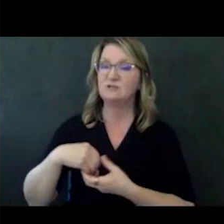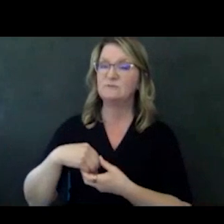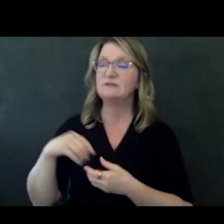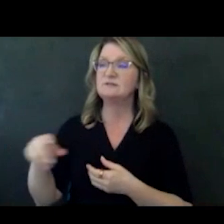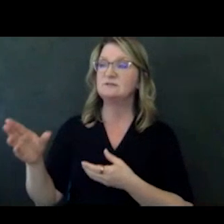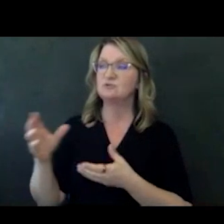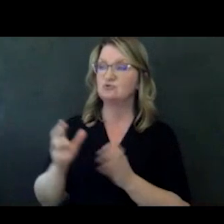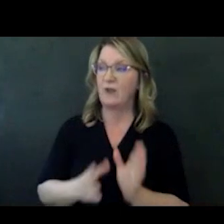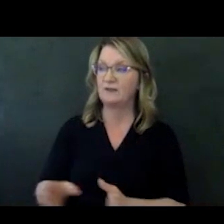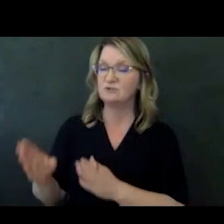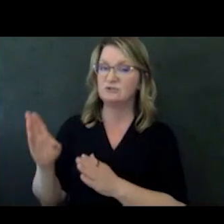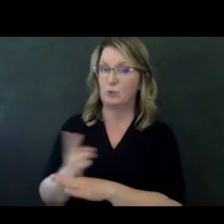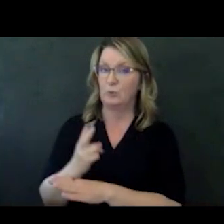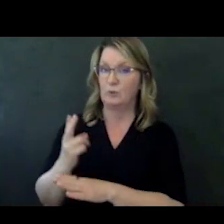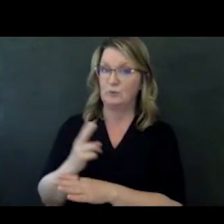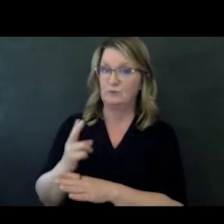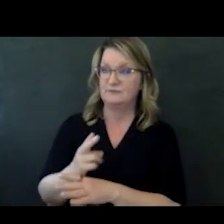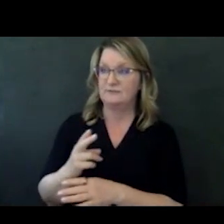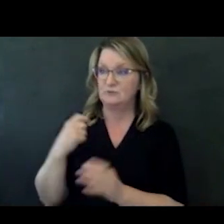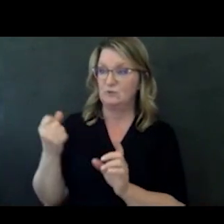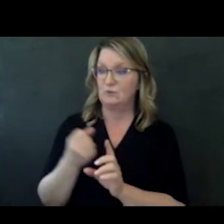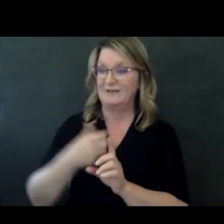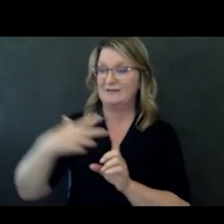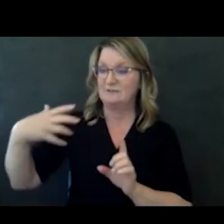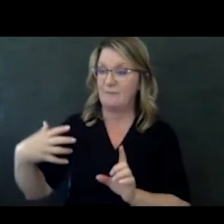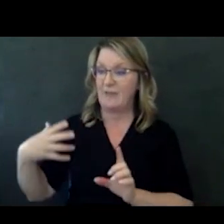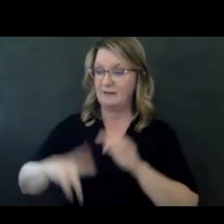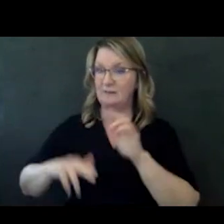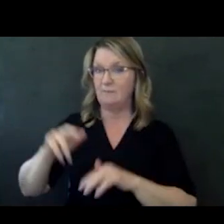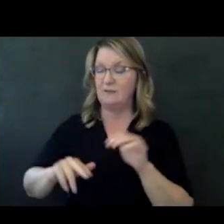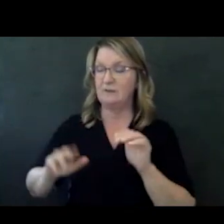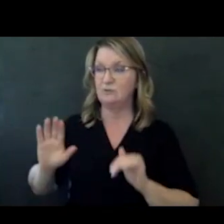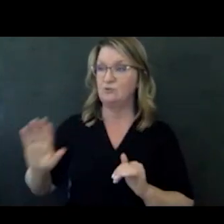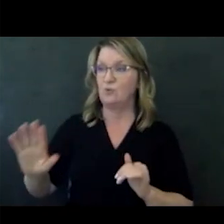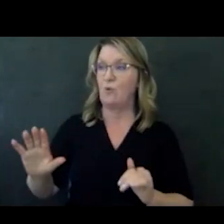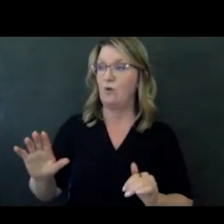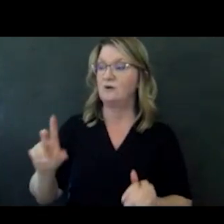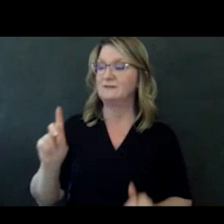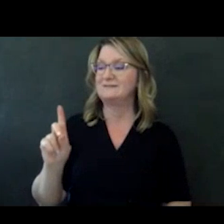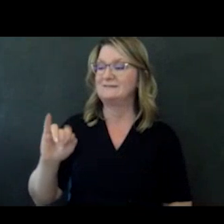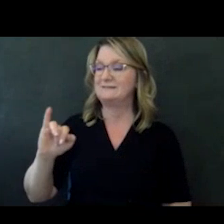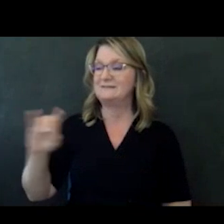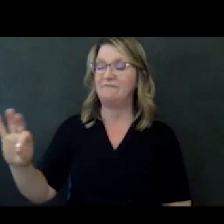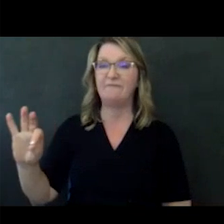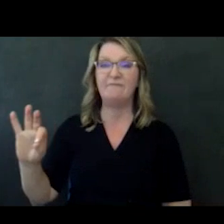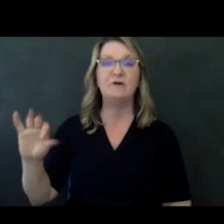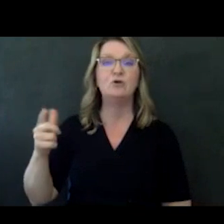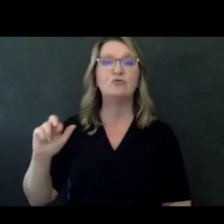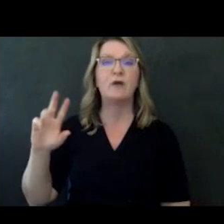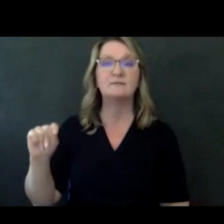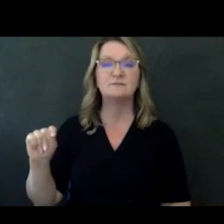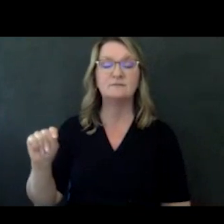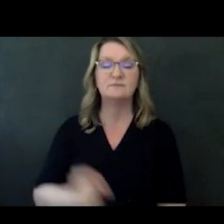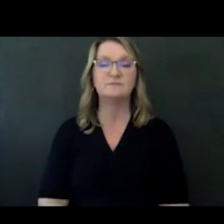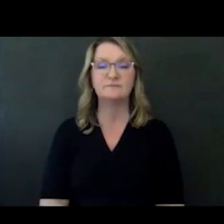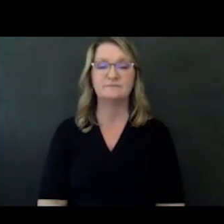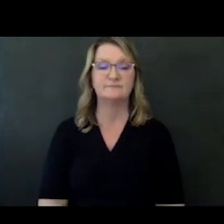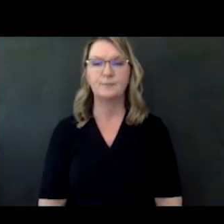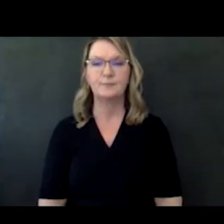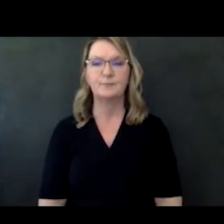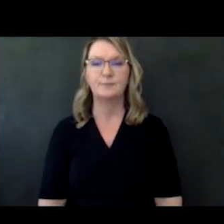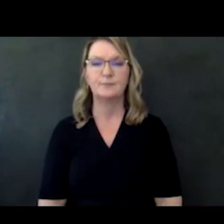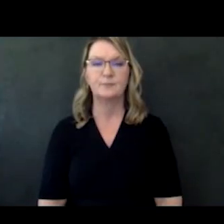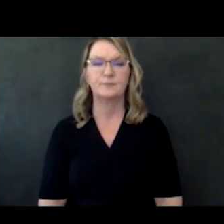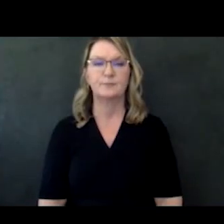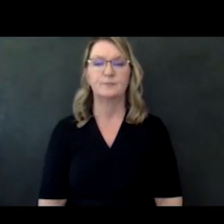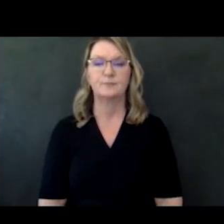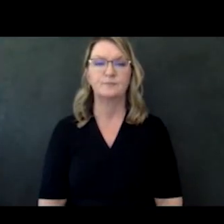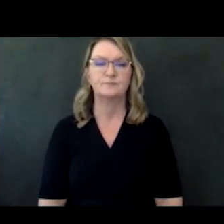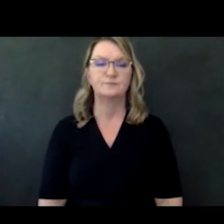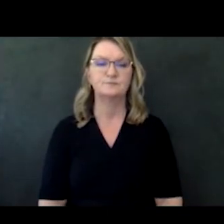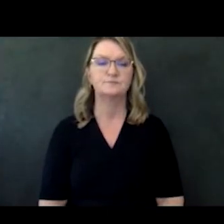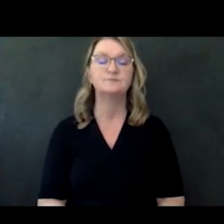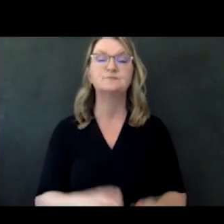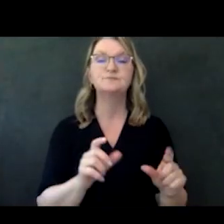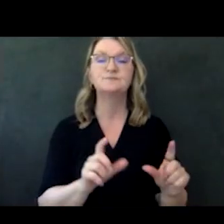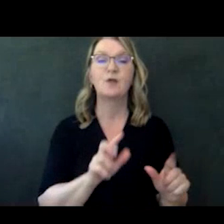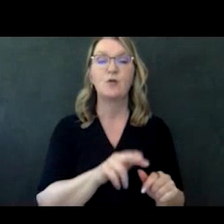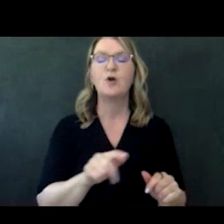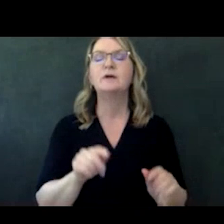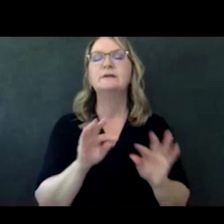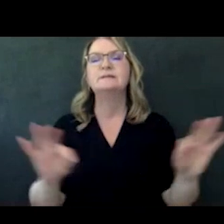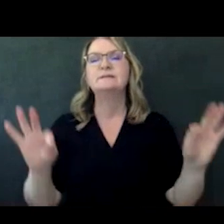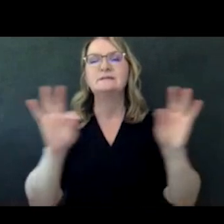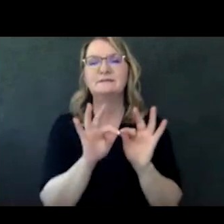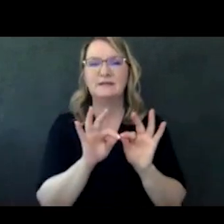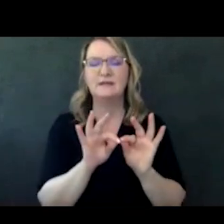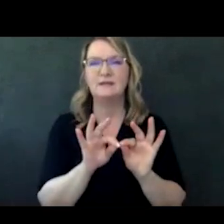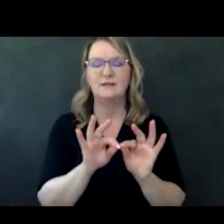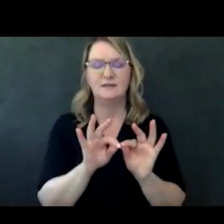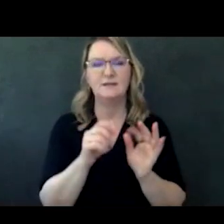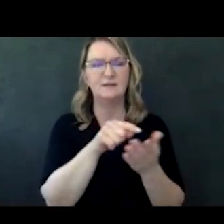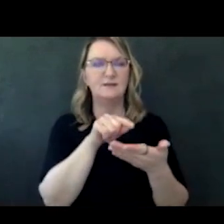using to expand and build your DIF grant. Slide 33, Key Takeaways. Let's recap the key